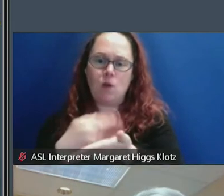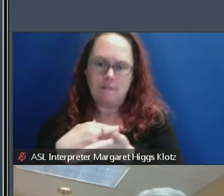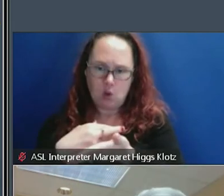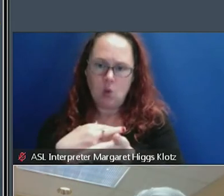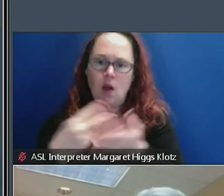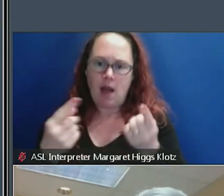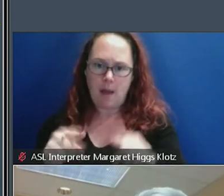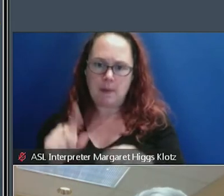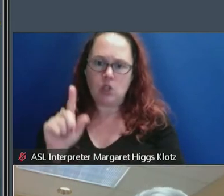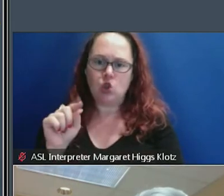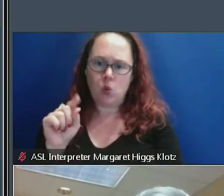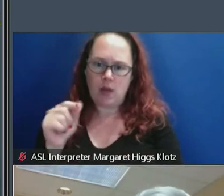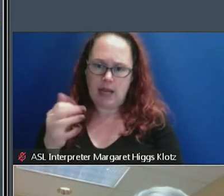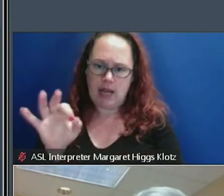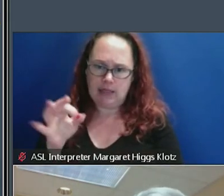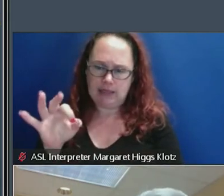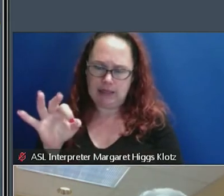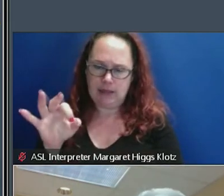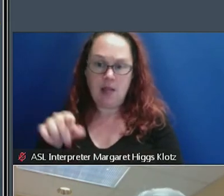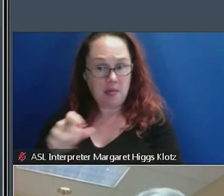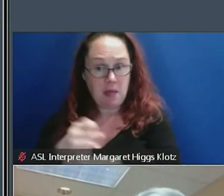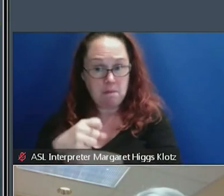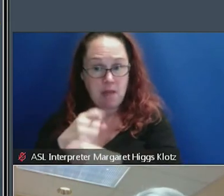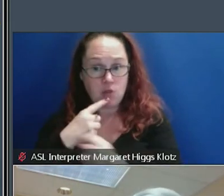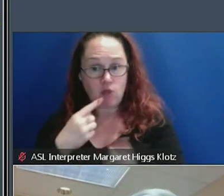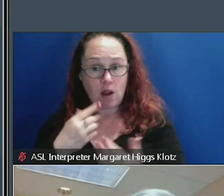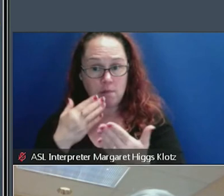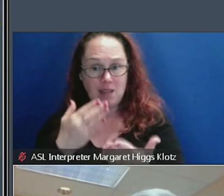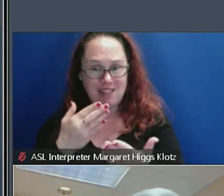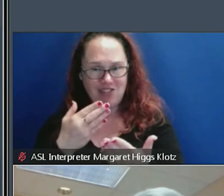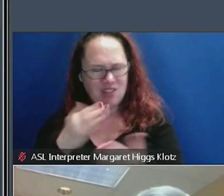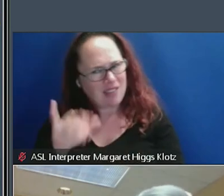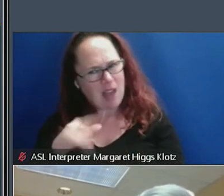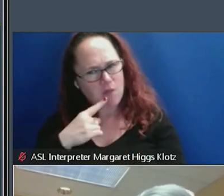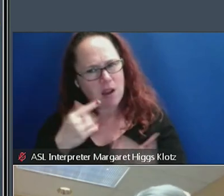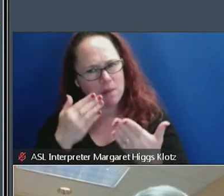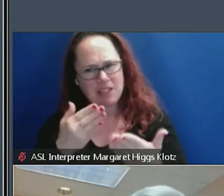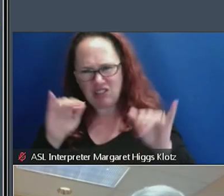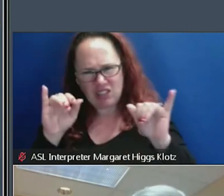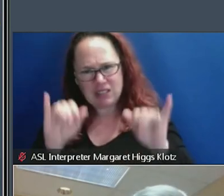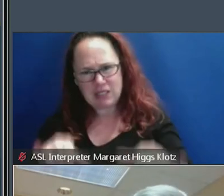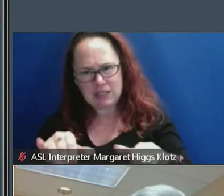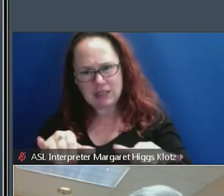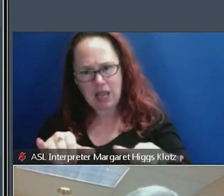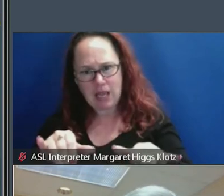And the recommendations in that administrative review are the same recommendations that Mr. Ray presented today